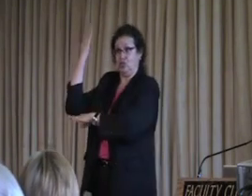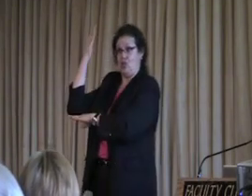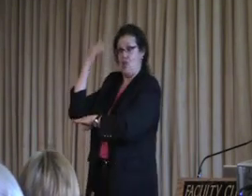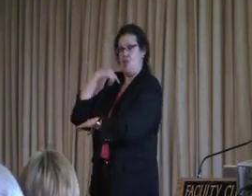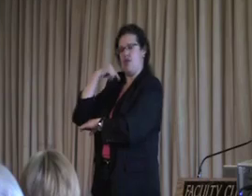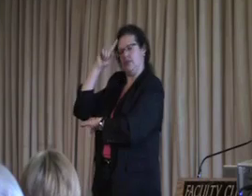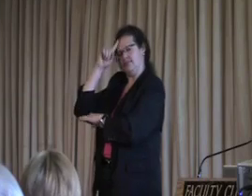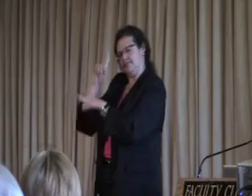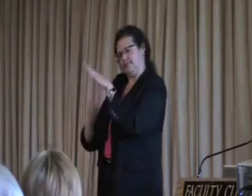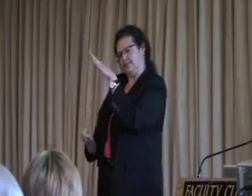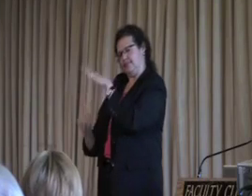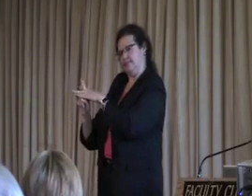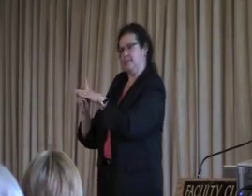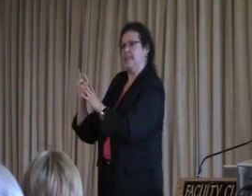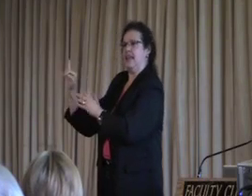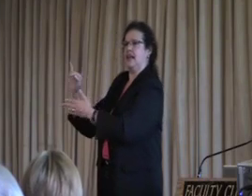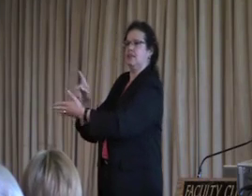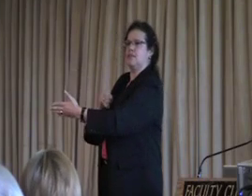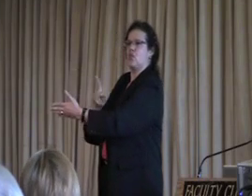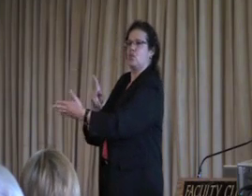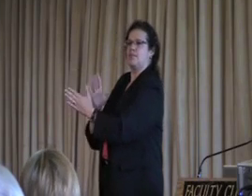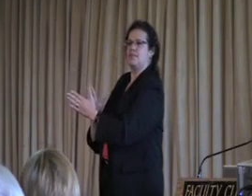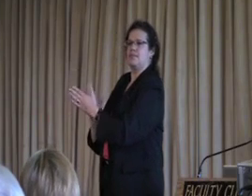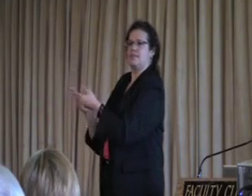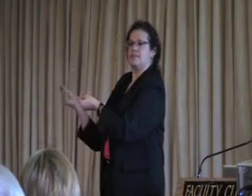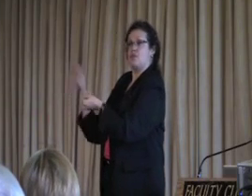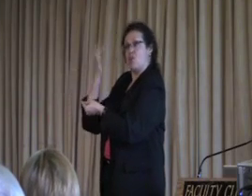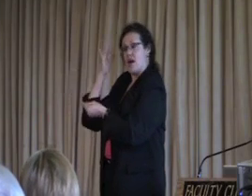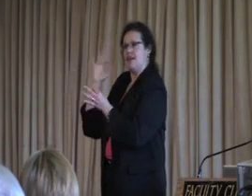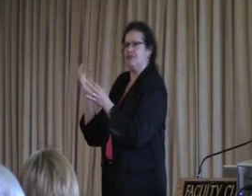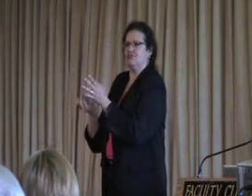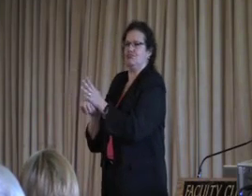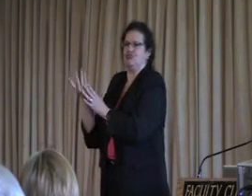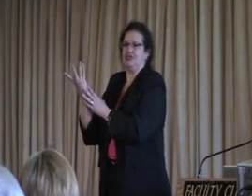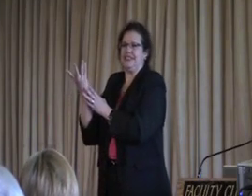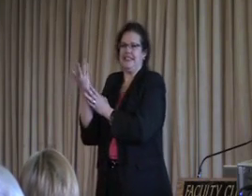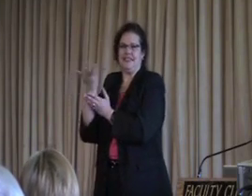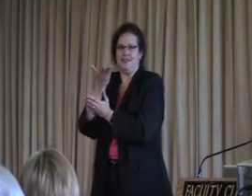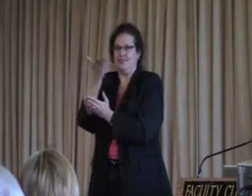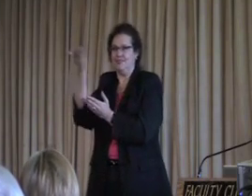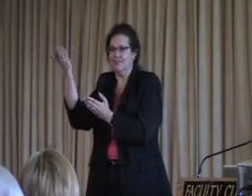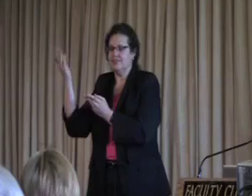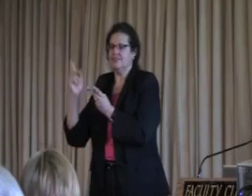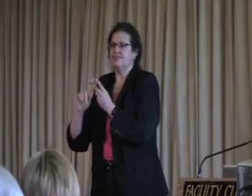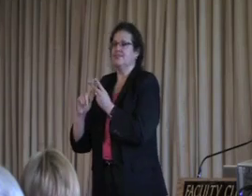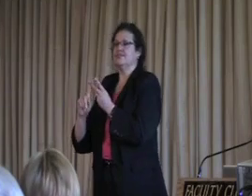me to come and speak here tonight for this anniversary, I thought of this poem, partly